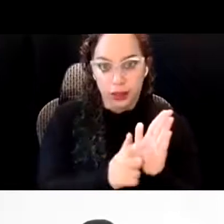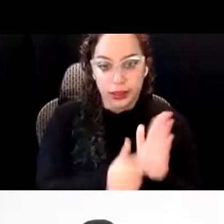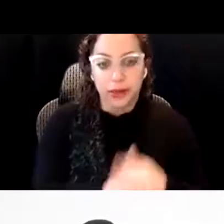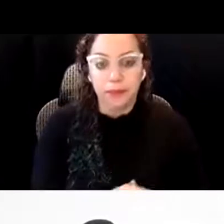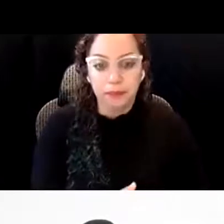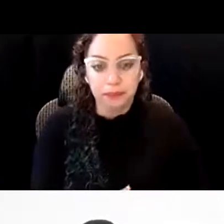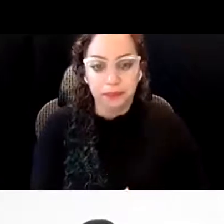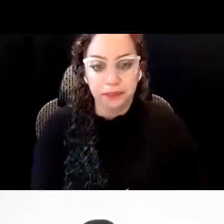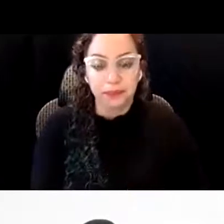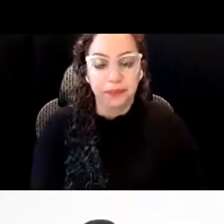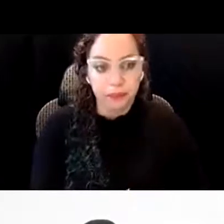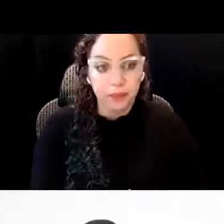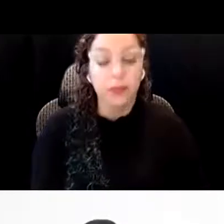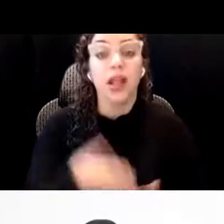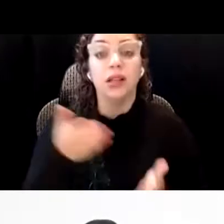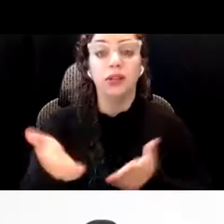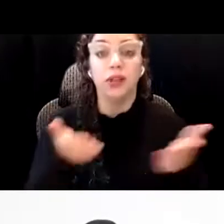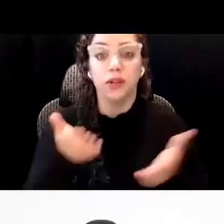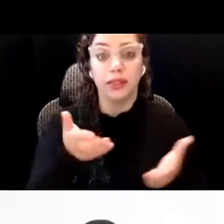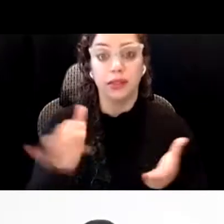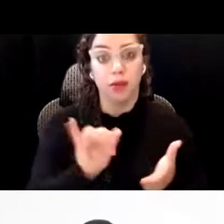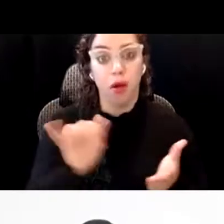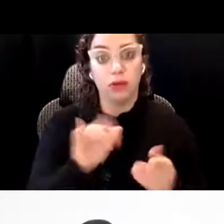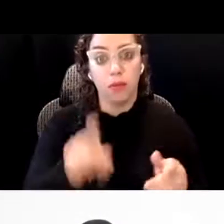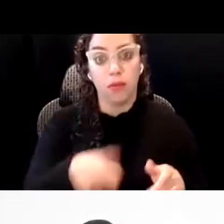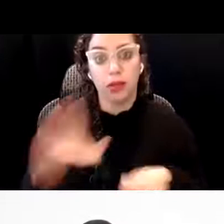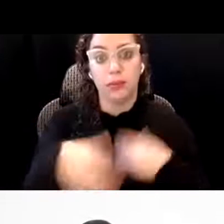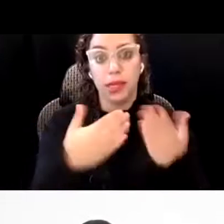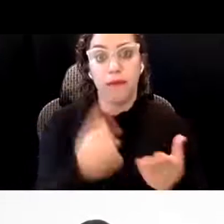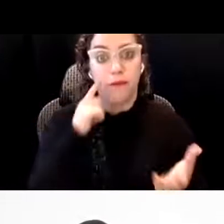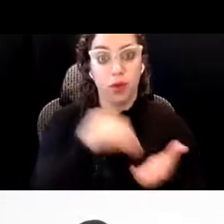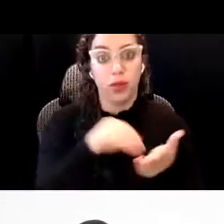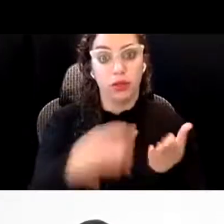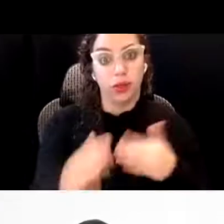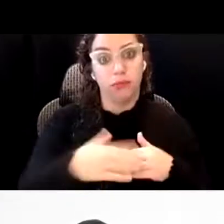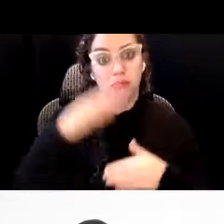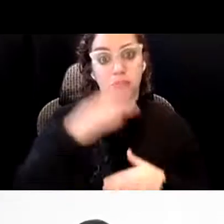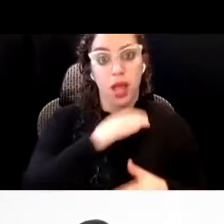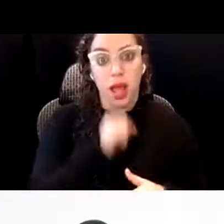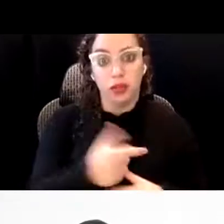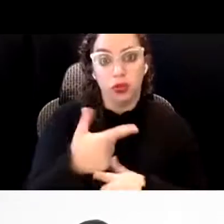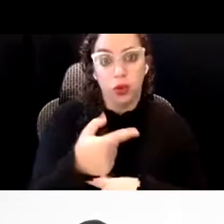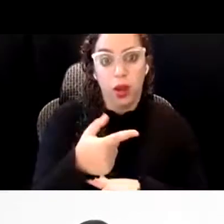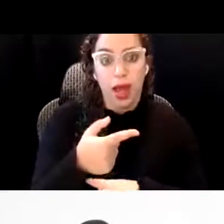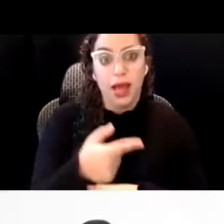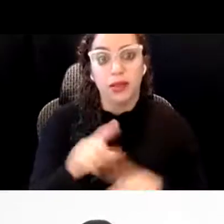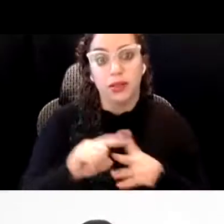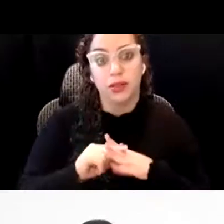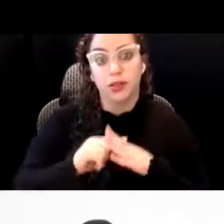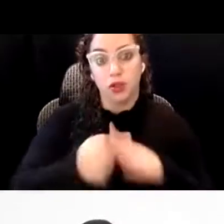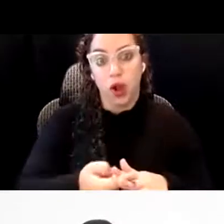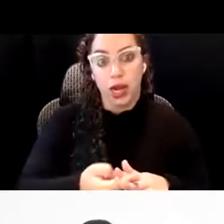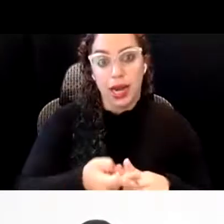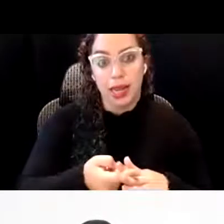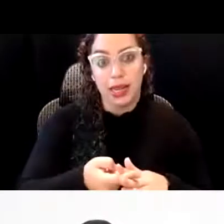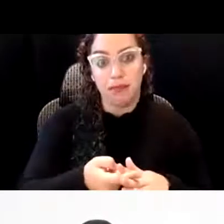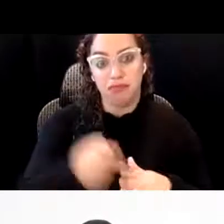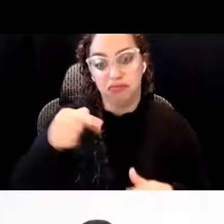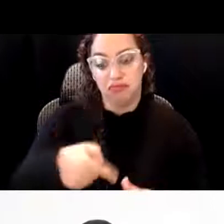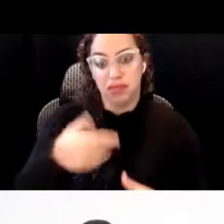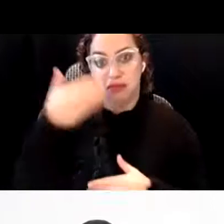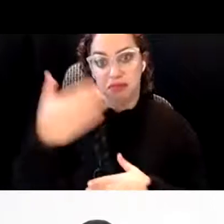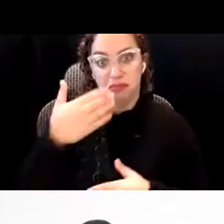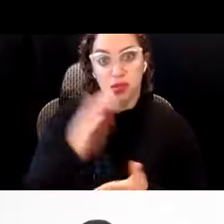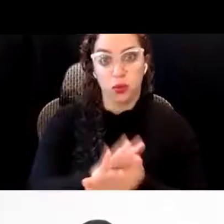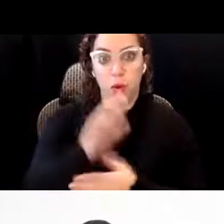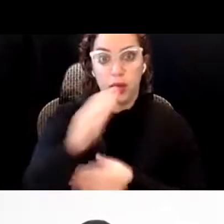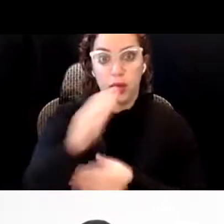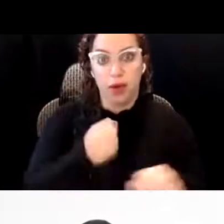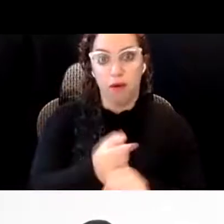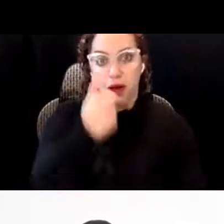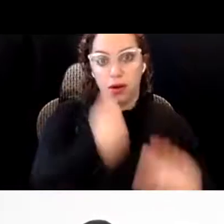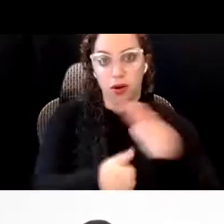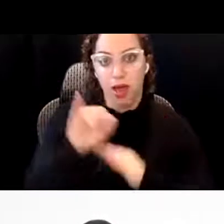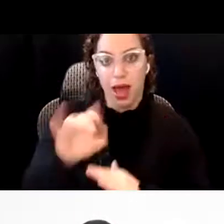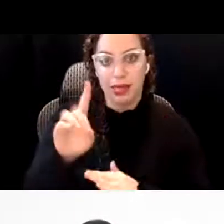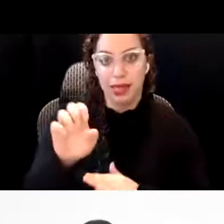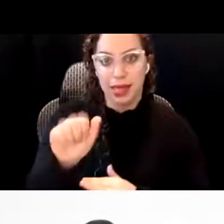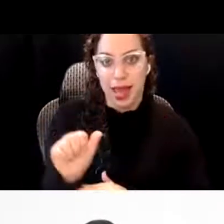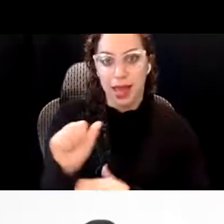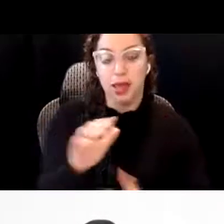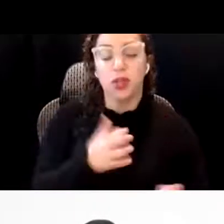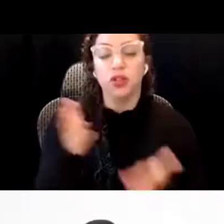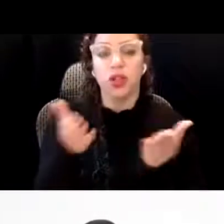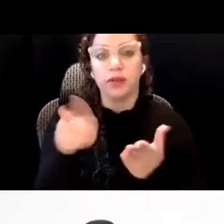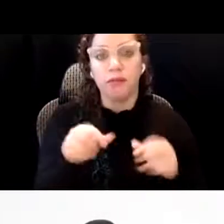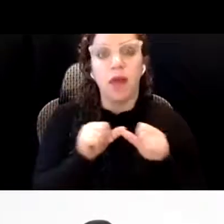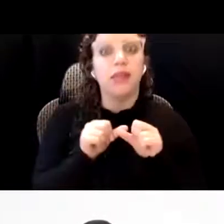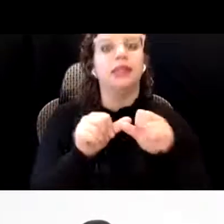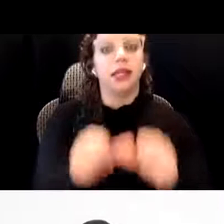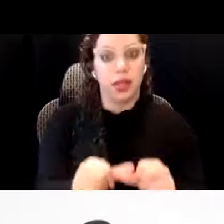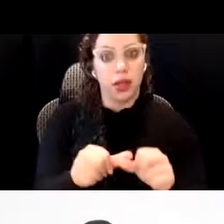Umm, services must also be given for these students over 21 years of age starting um in this upcoming school year under the IDEA and these services must continue throughout the entire school year.